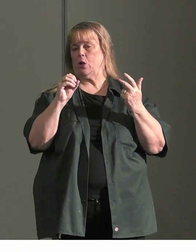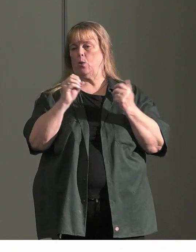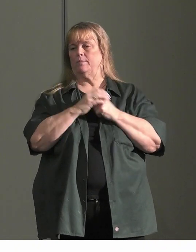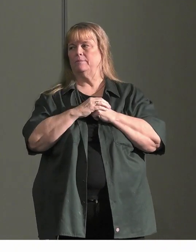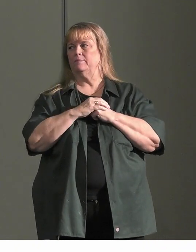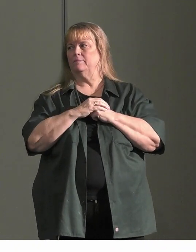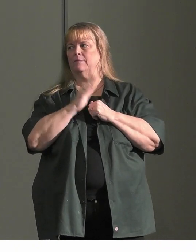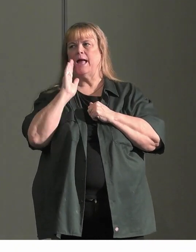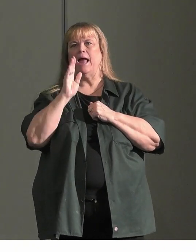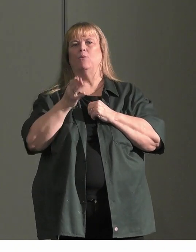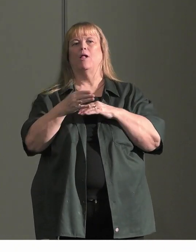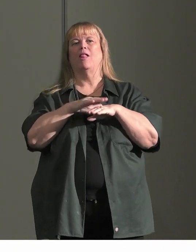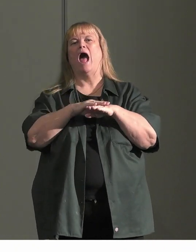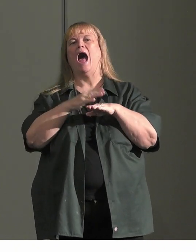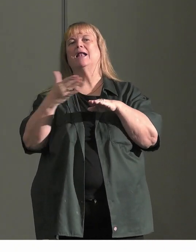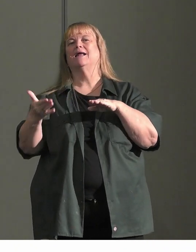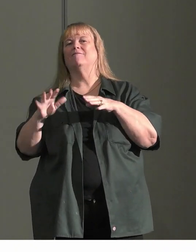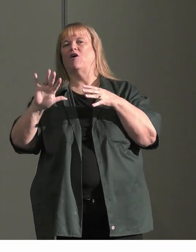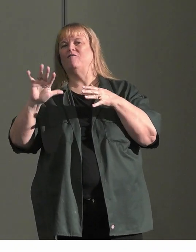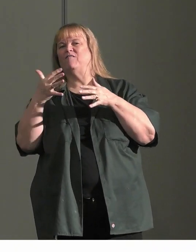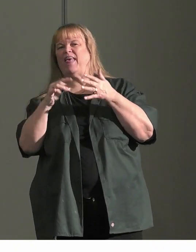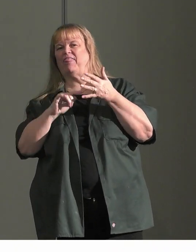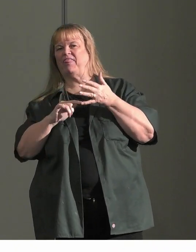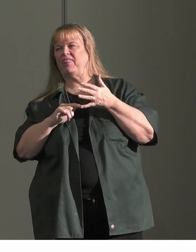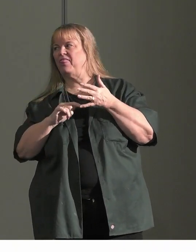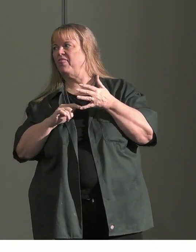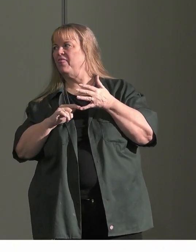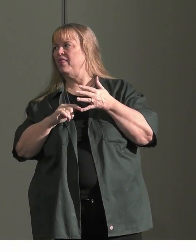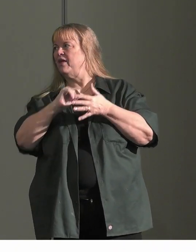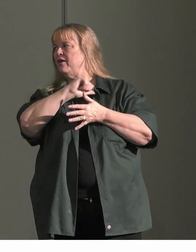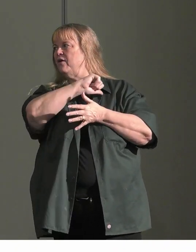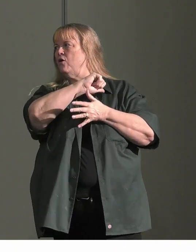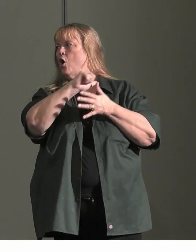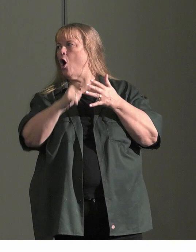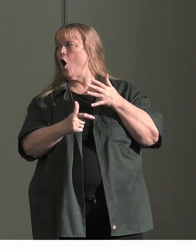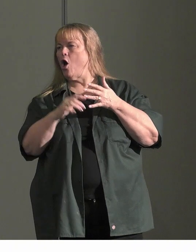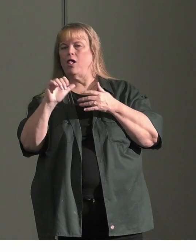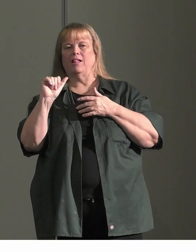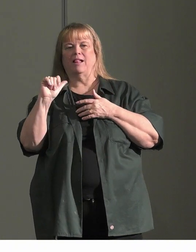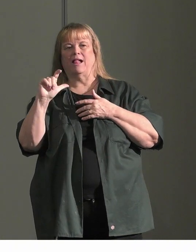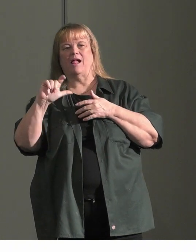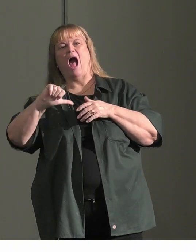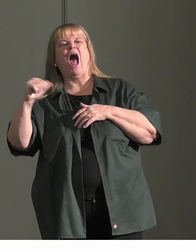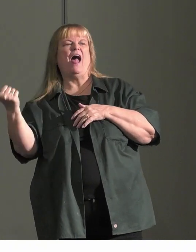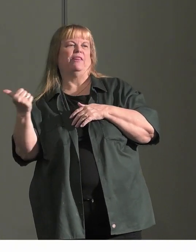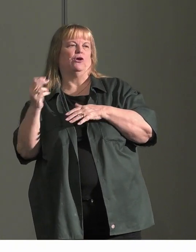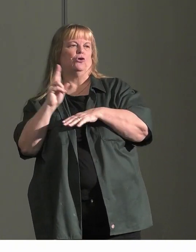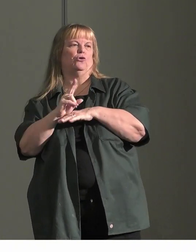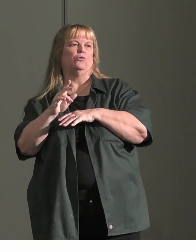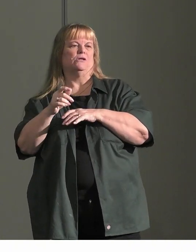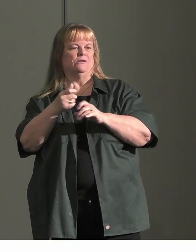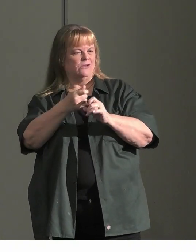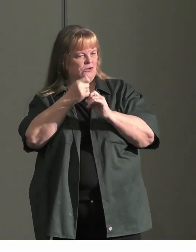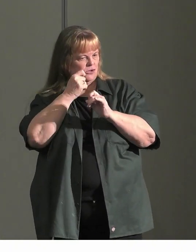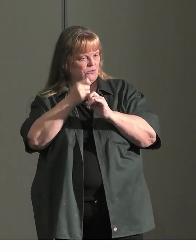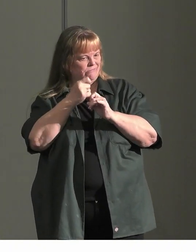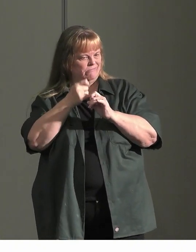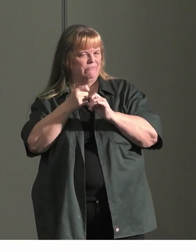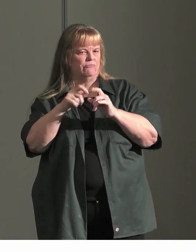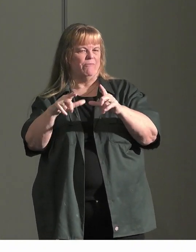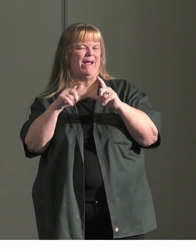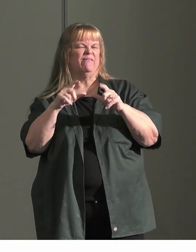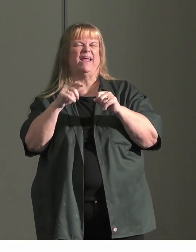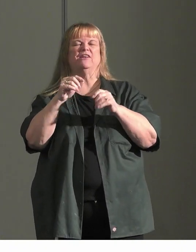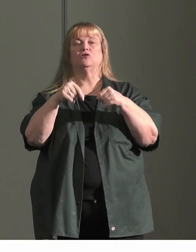I will uncover a 5th categories of all AT users screen reader, alt Nav use e-ers and